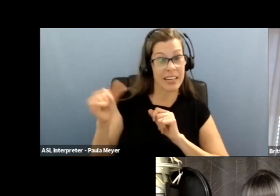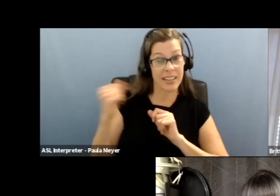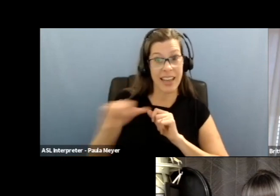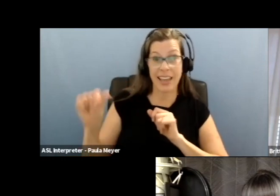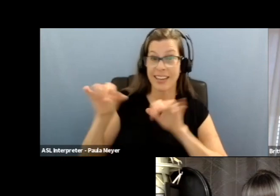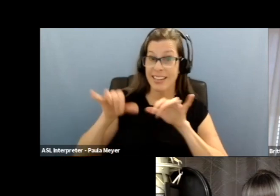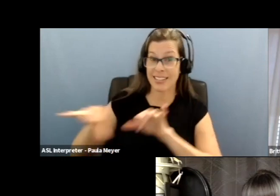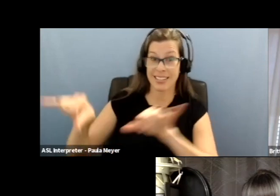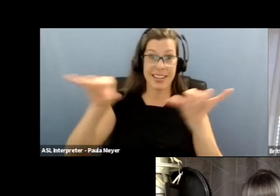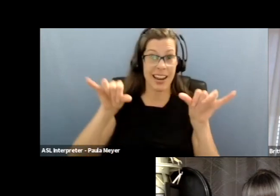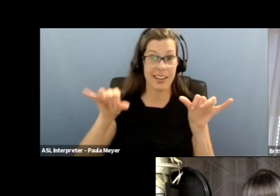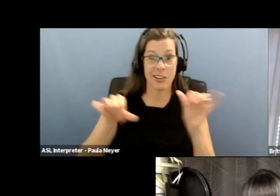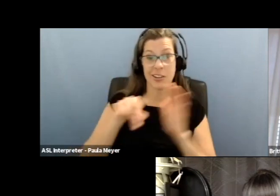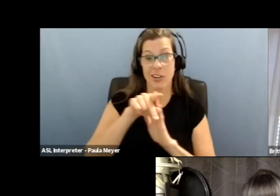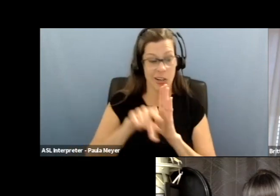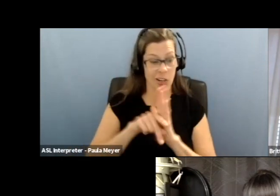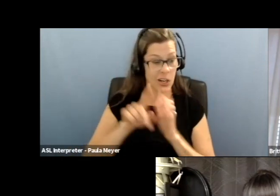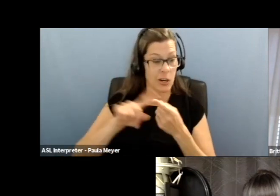for when and how to use extended descriptions?